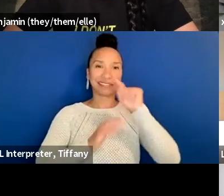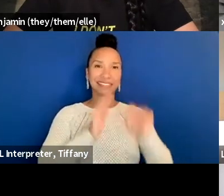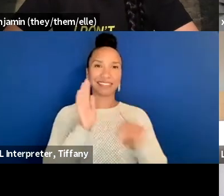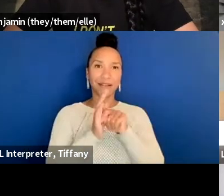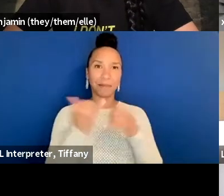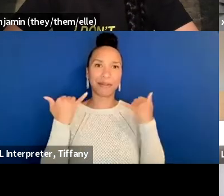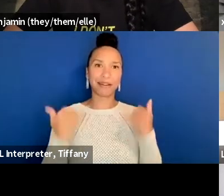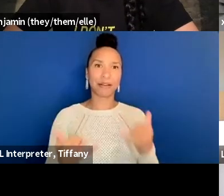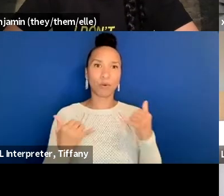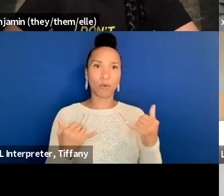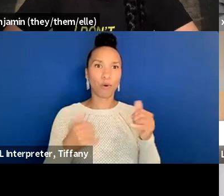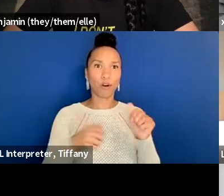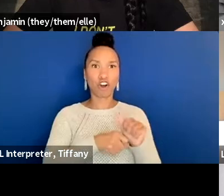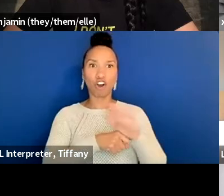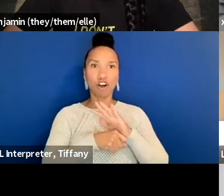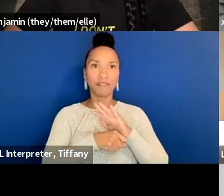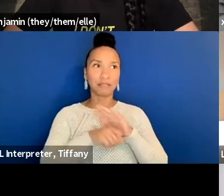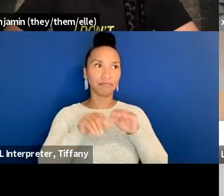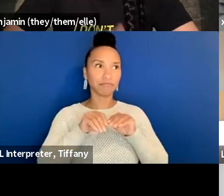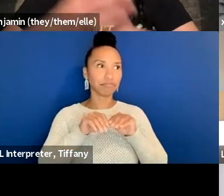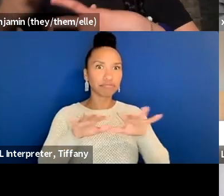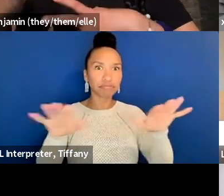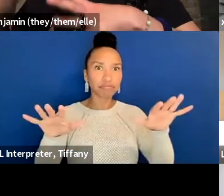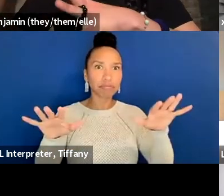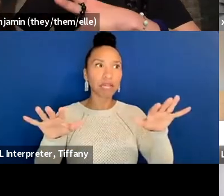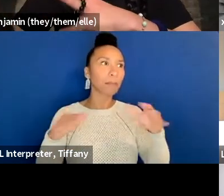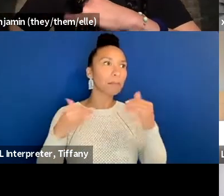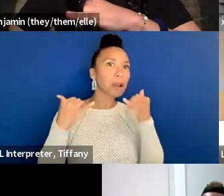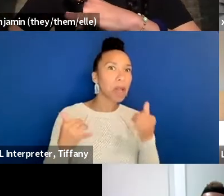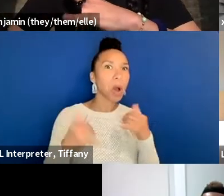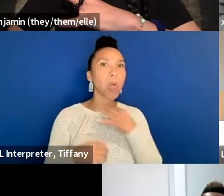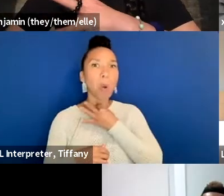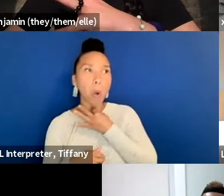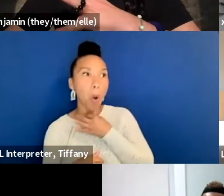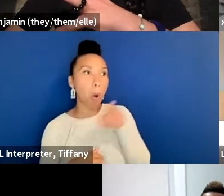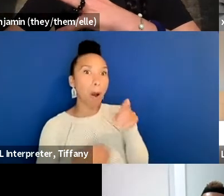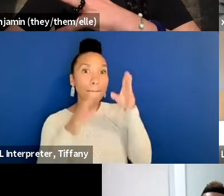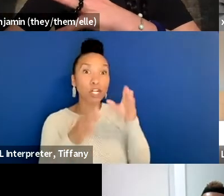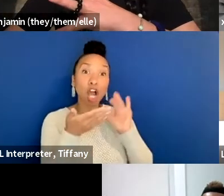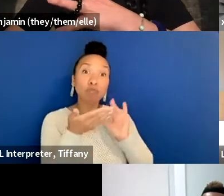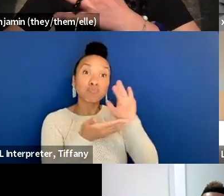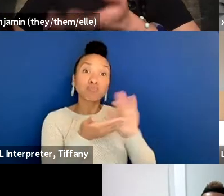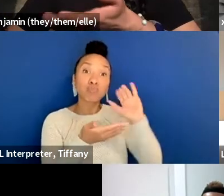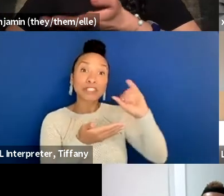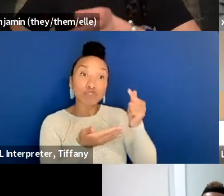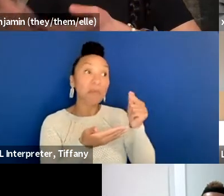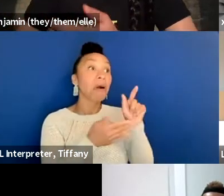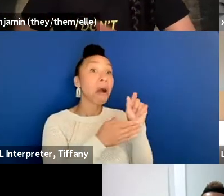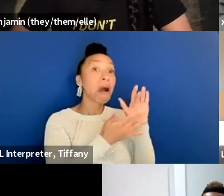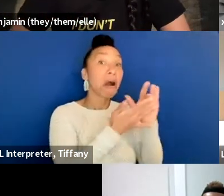Benjamin (they/them/elle): I saw leah's work through an online exhibition that was curated by amy mian can third who I believe is here tonight.